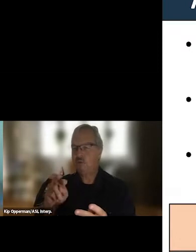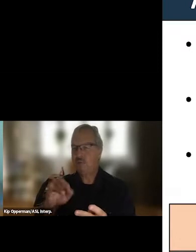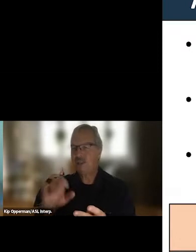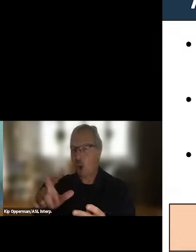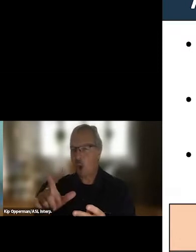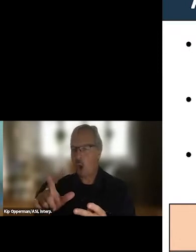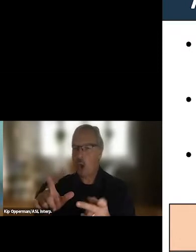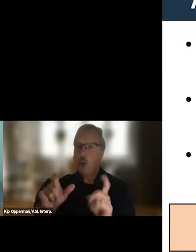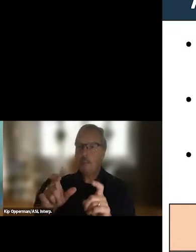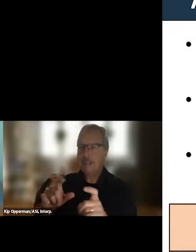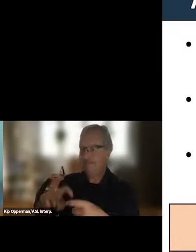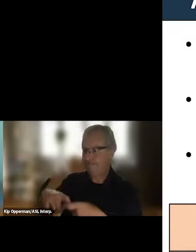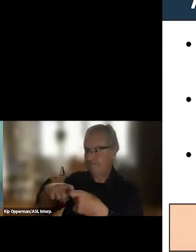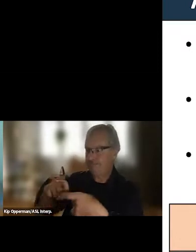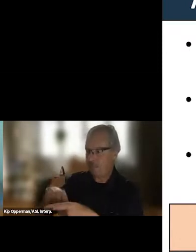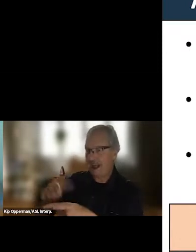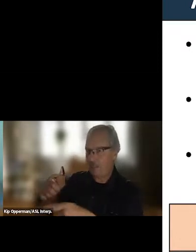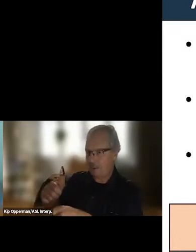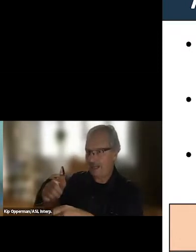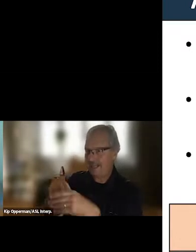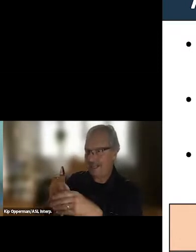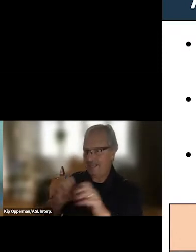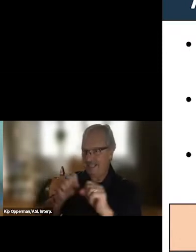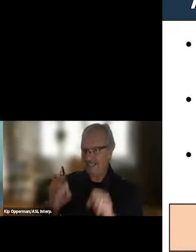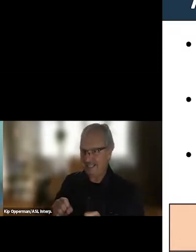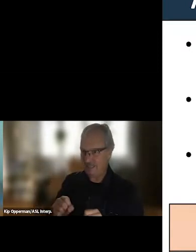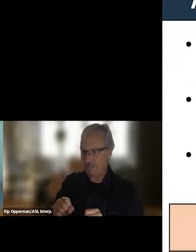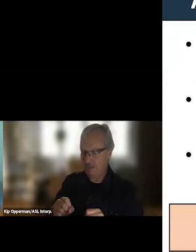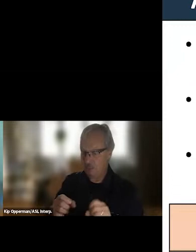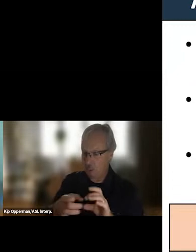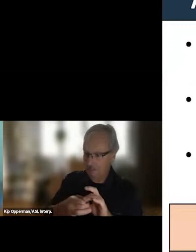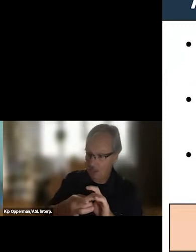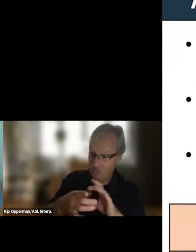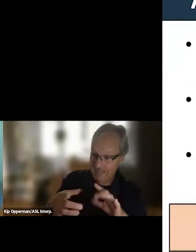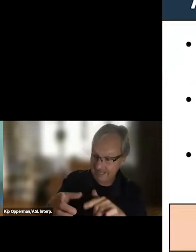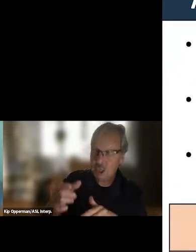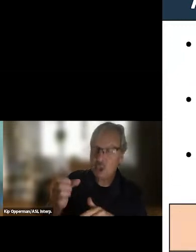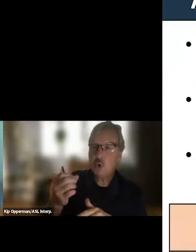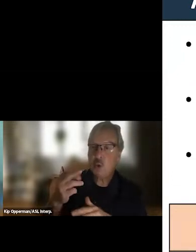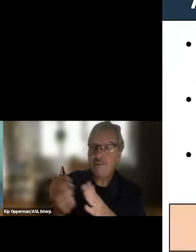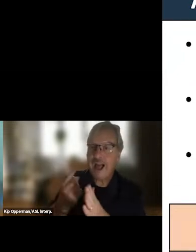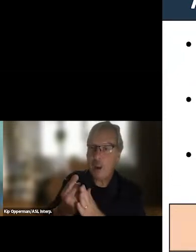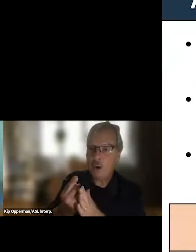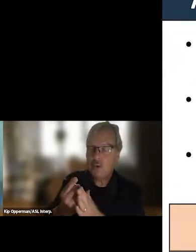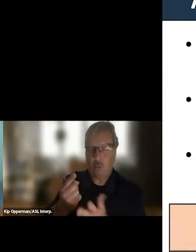from an opioid being in the system, which if you're being released in 12 hours or even 48 hours